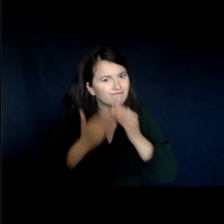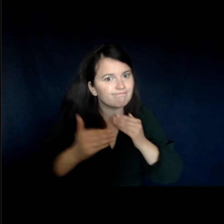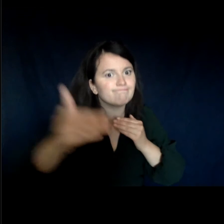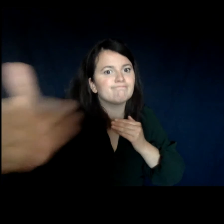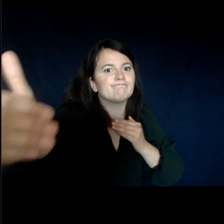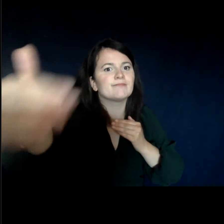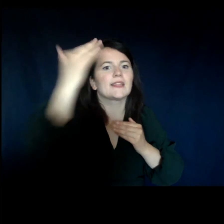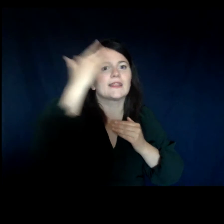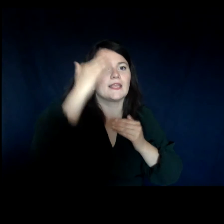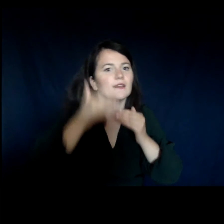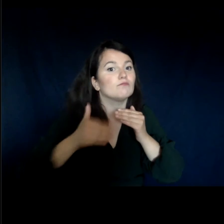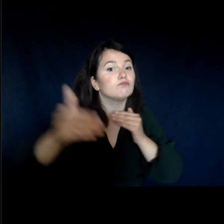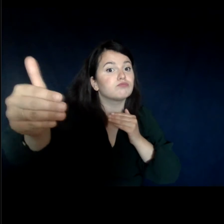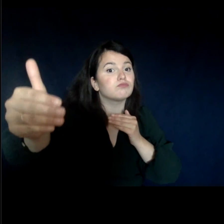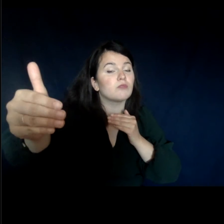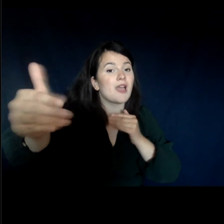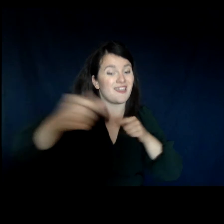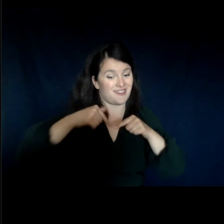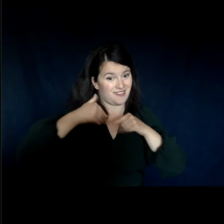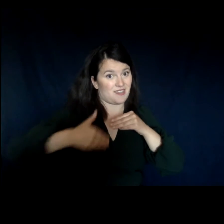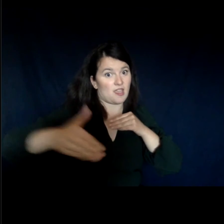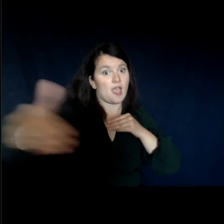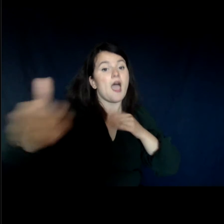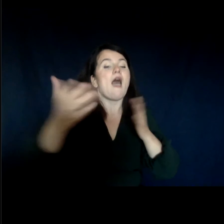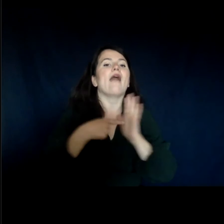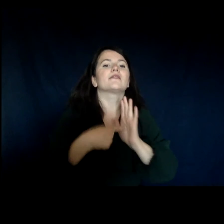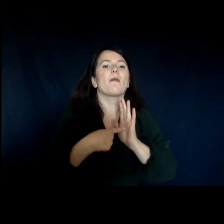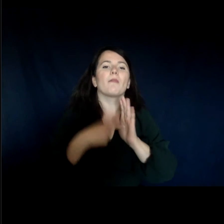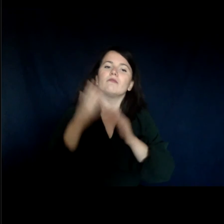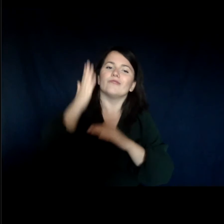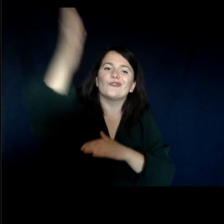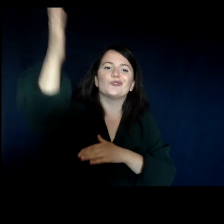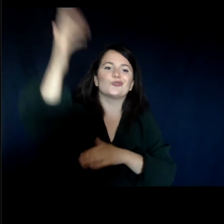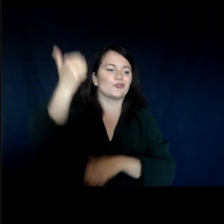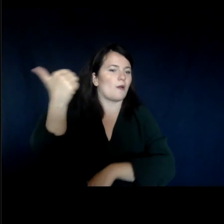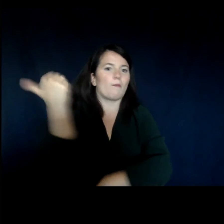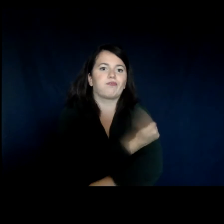will all European citizens whatever their support needs is,